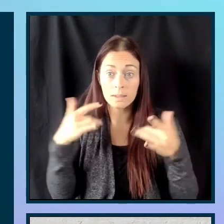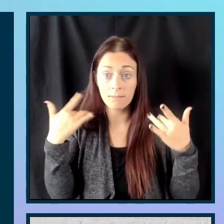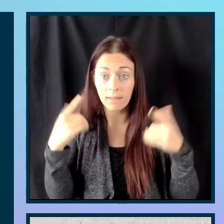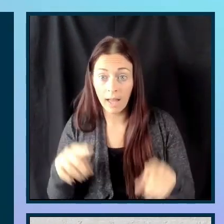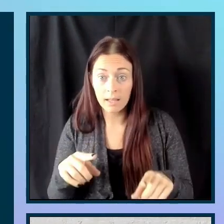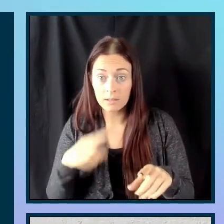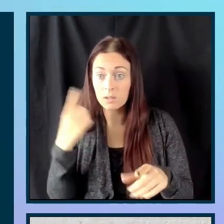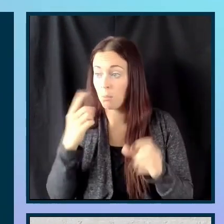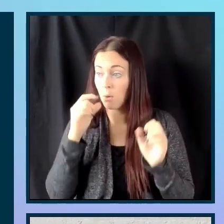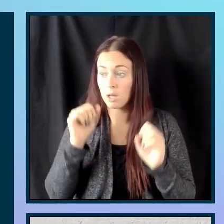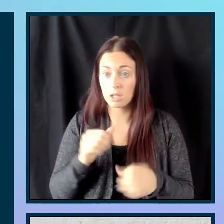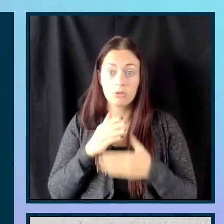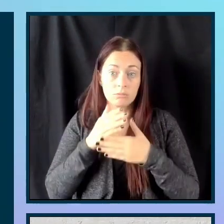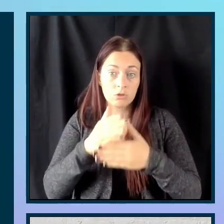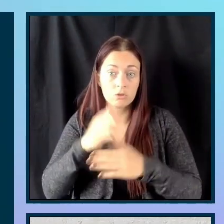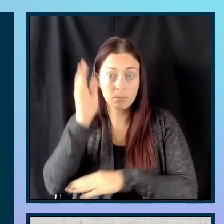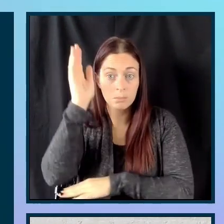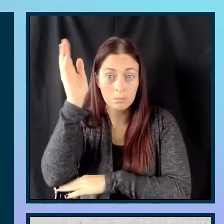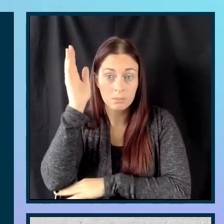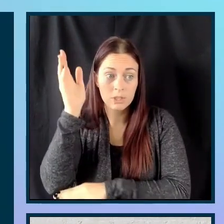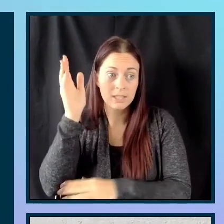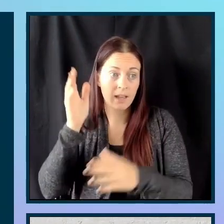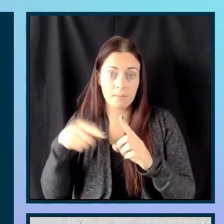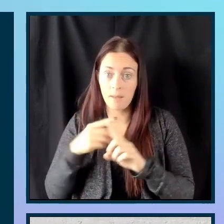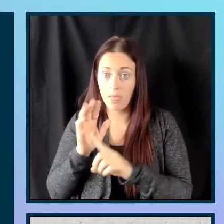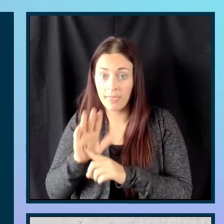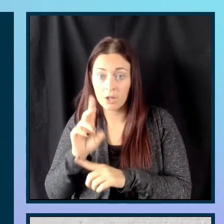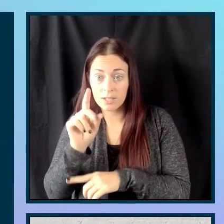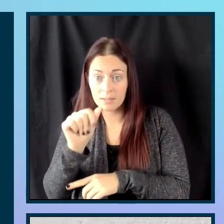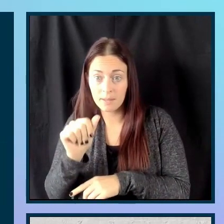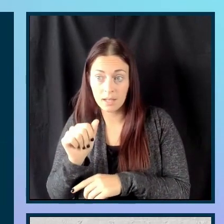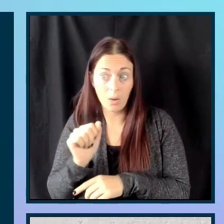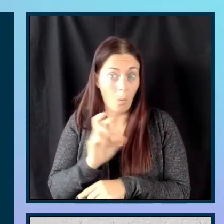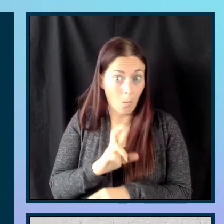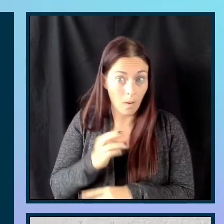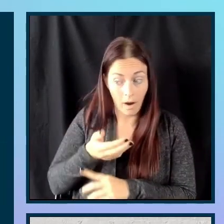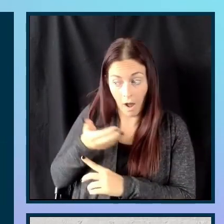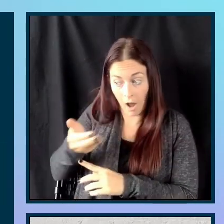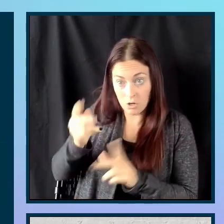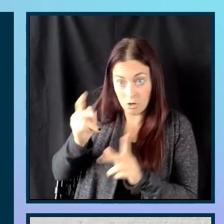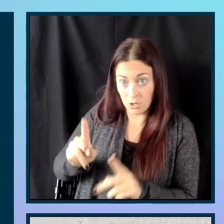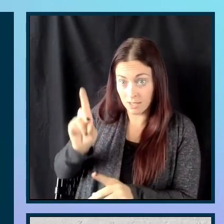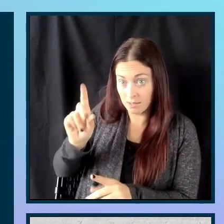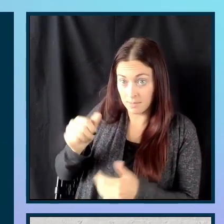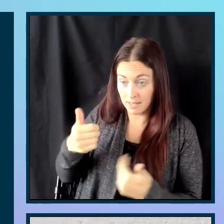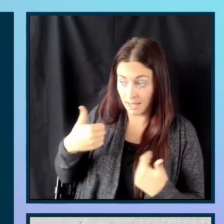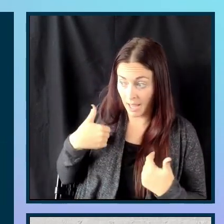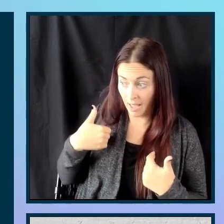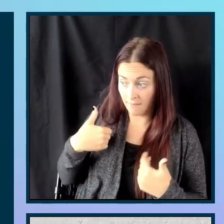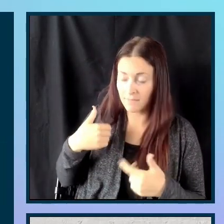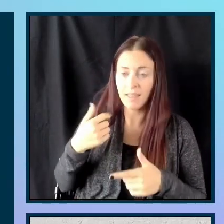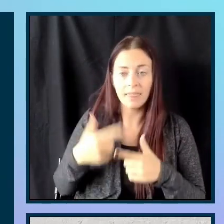better yet, hire someone with a disability. Then step up as an accessibility leader